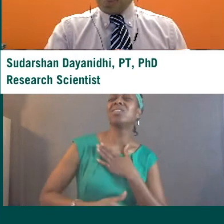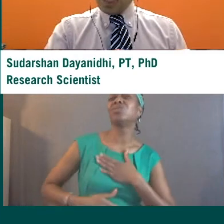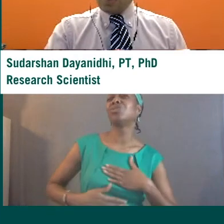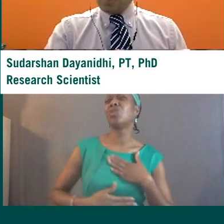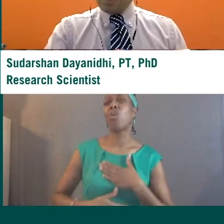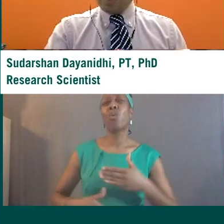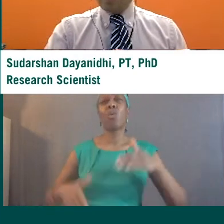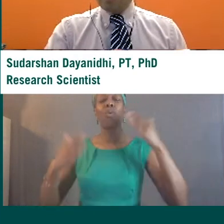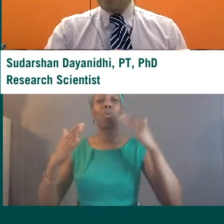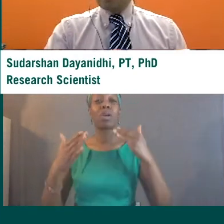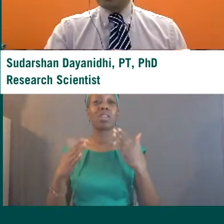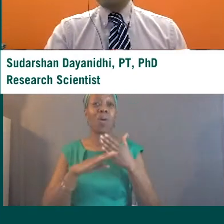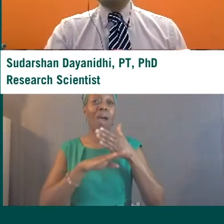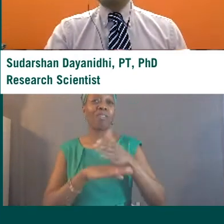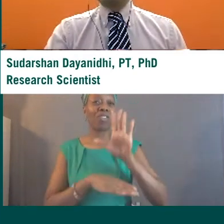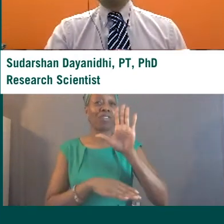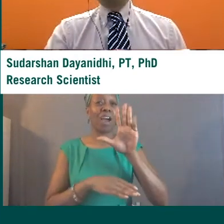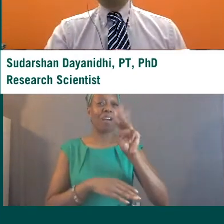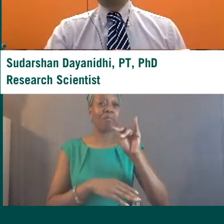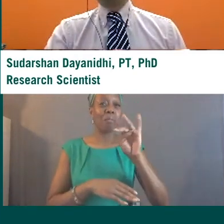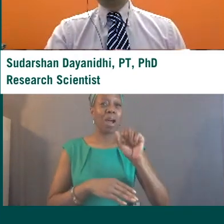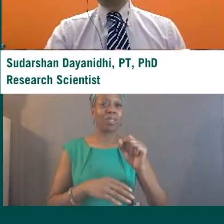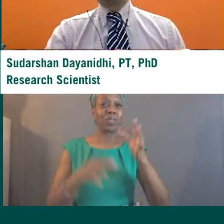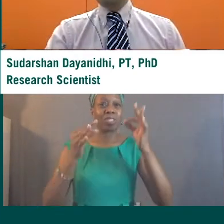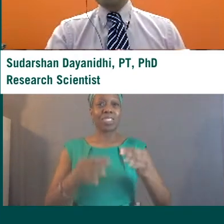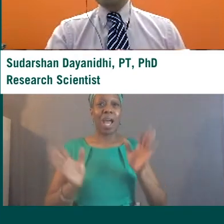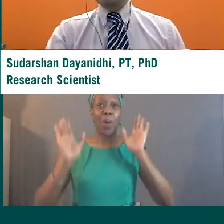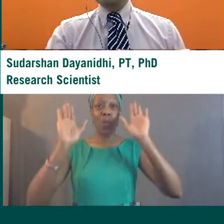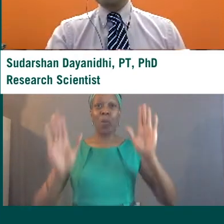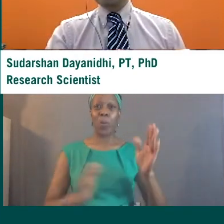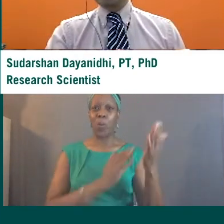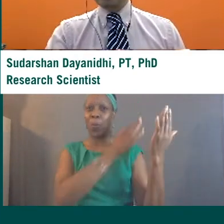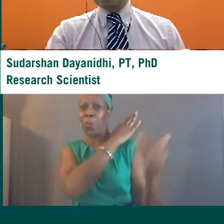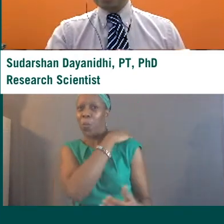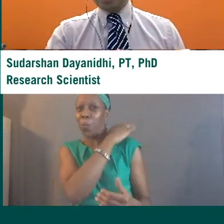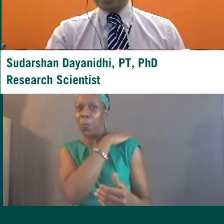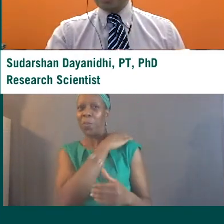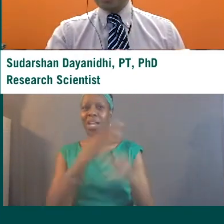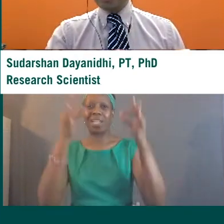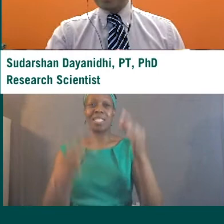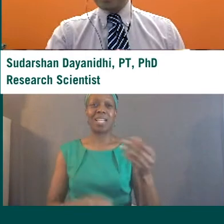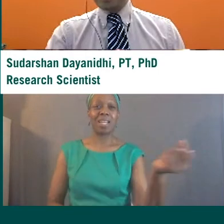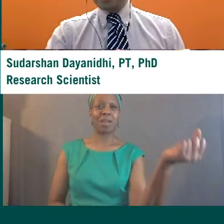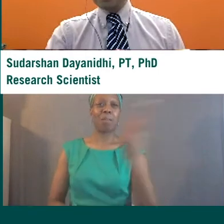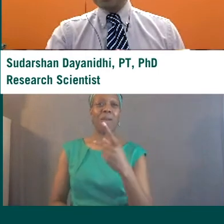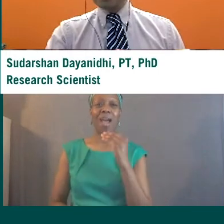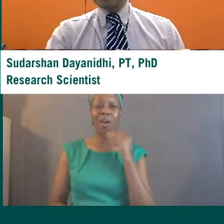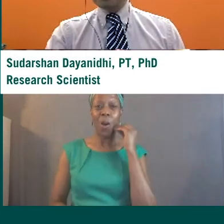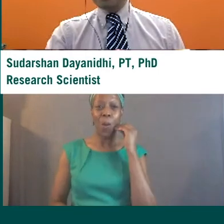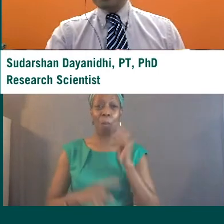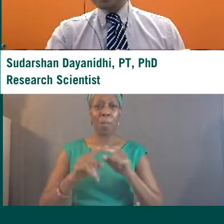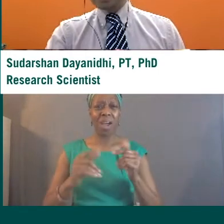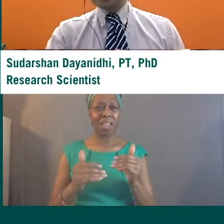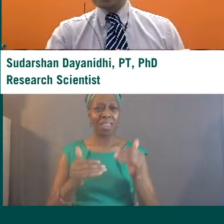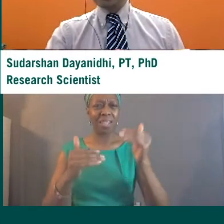Now, when we talk about the satellite cells, which are a muscle stem cells, these are called satellite cells,